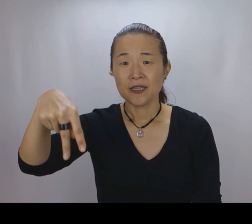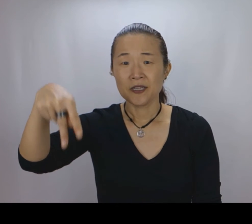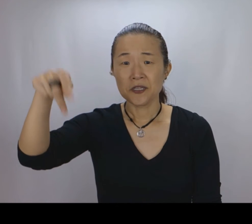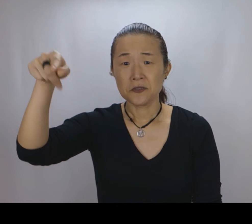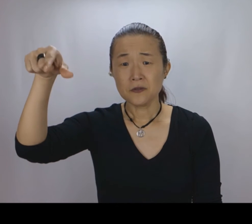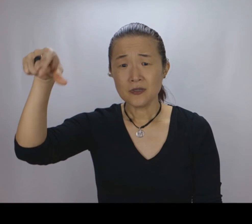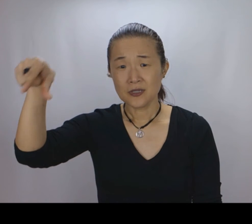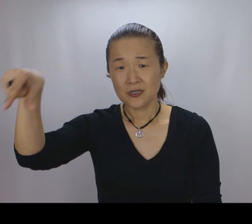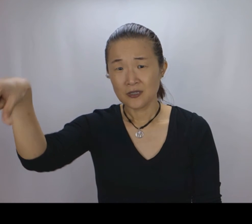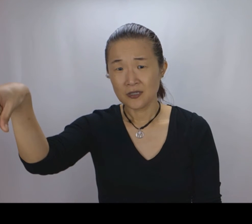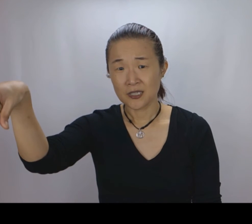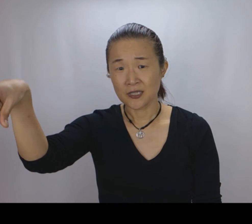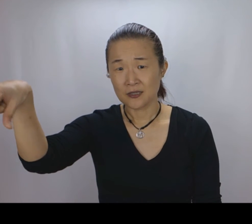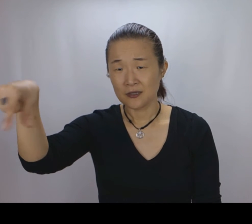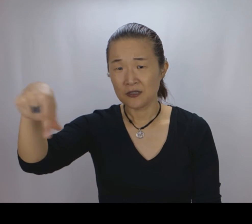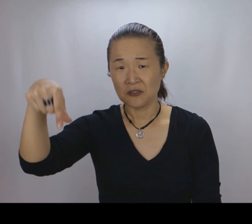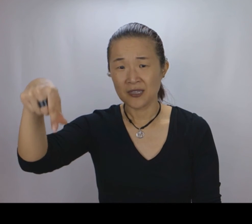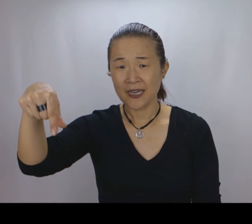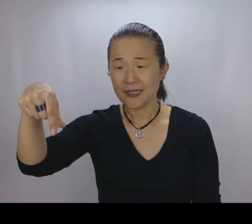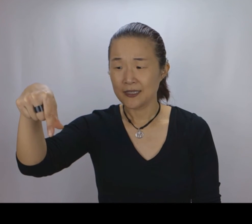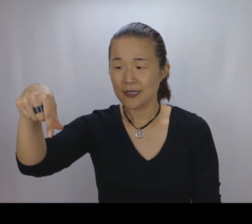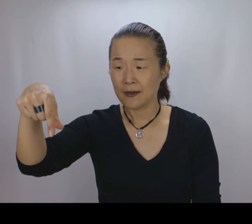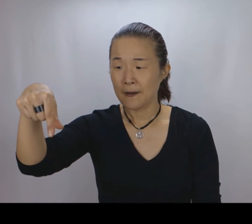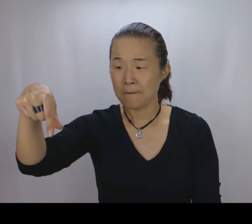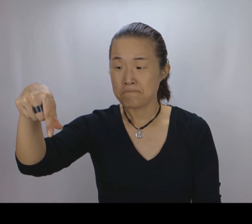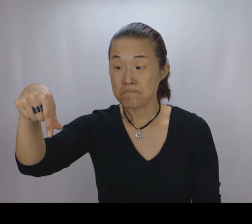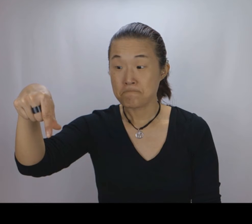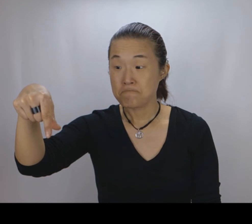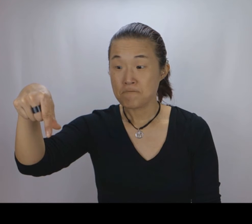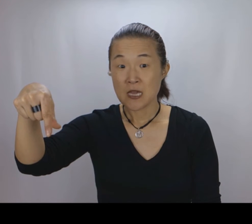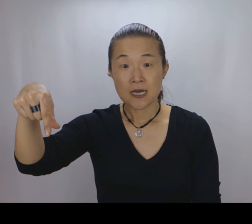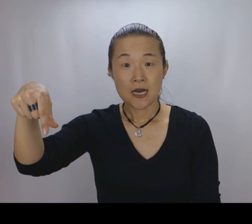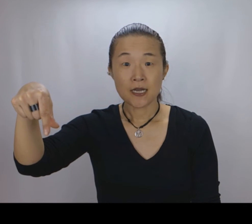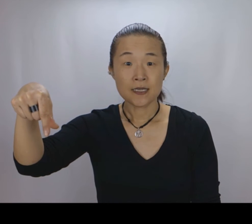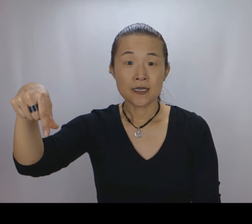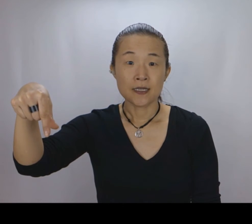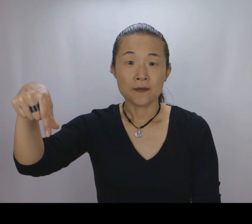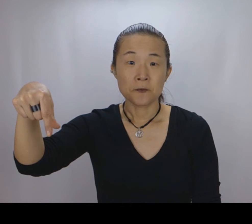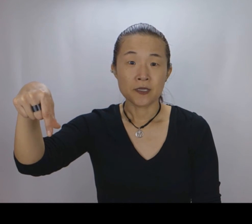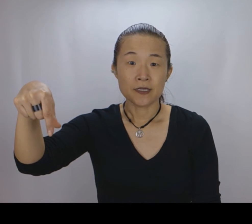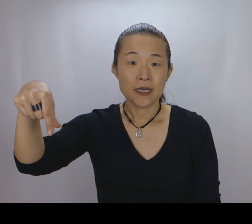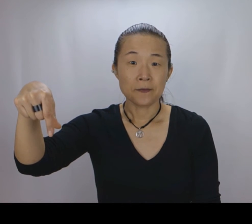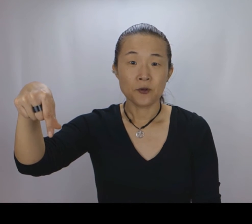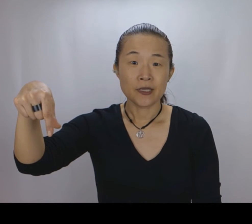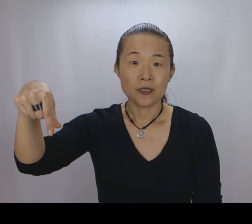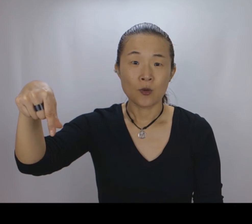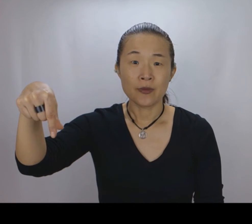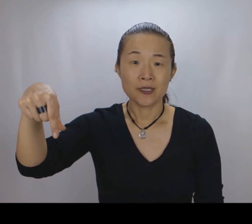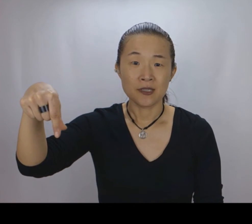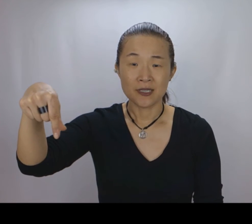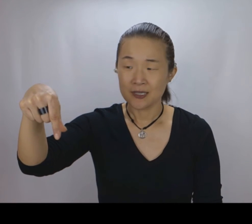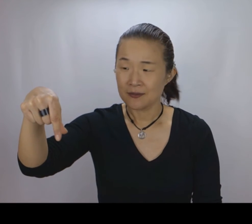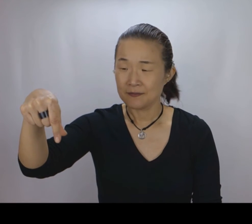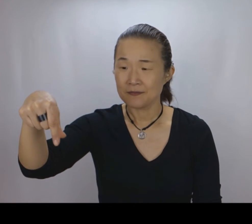Then "Q," just do that. I got nothing for this. I have no idea why we do this.